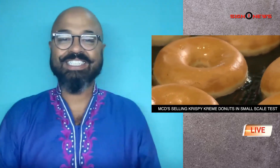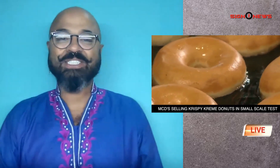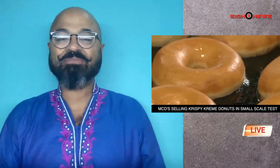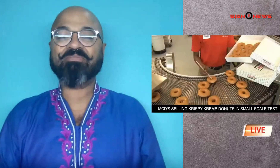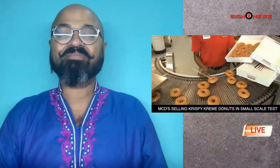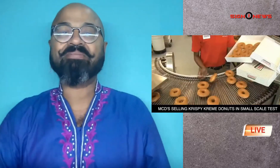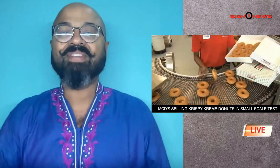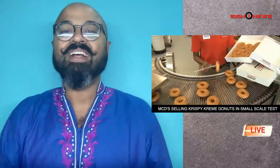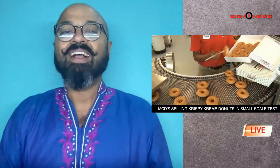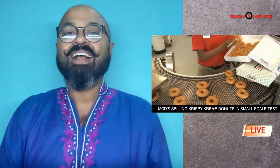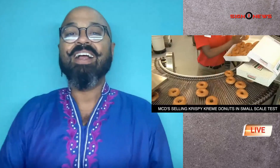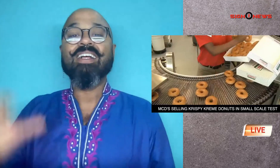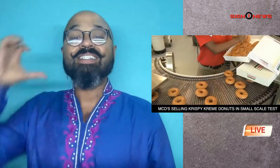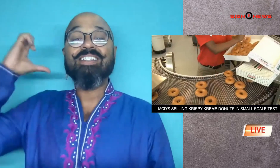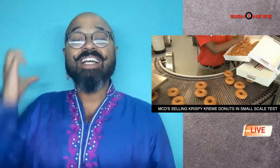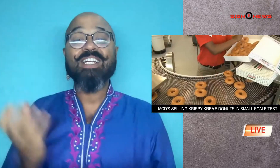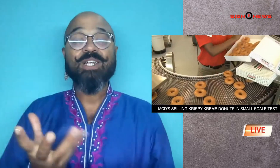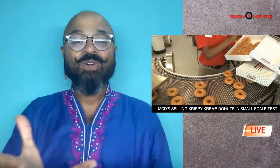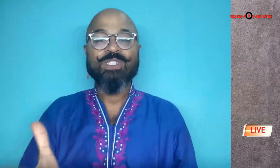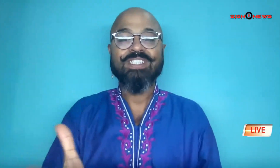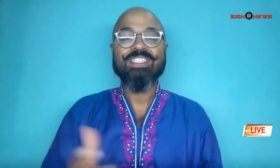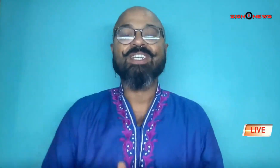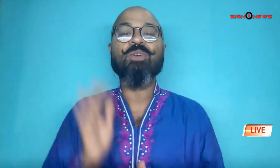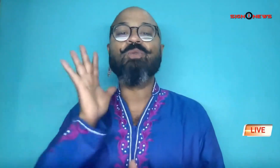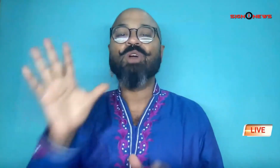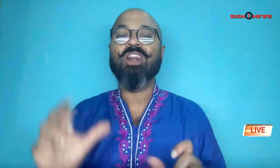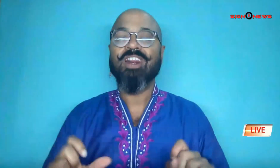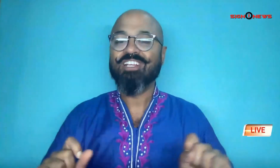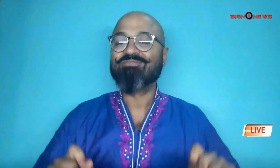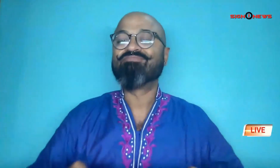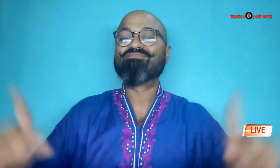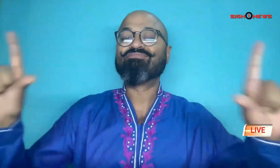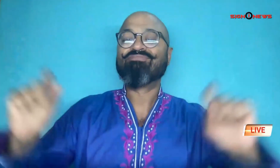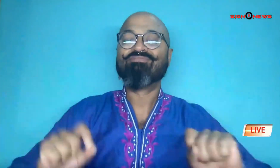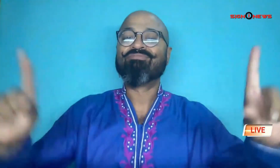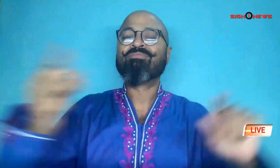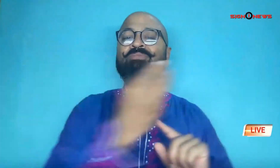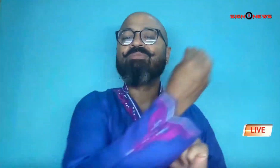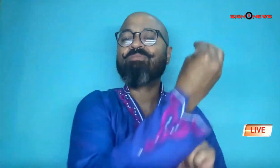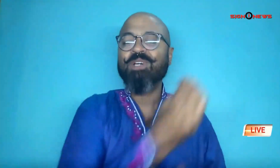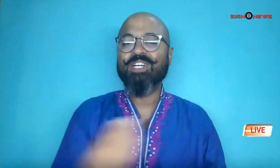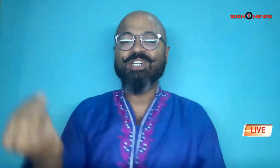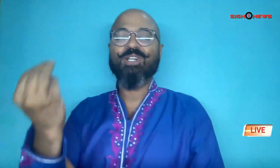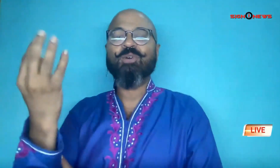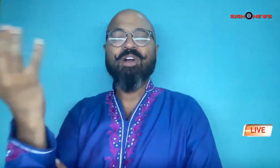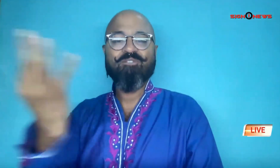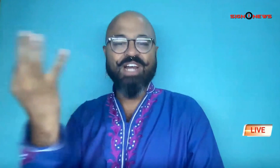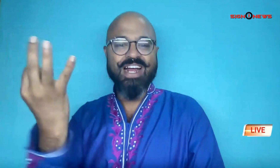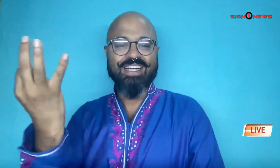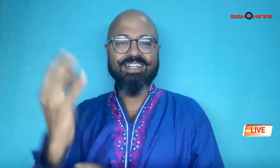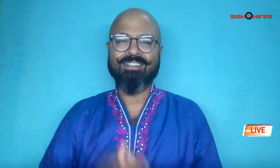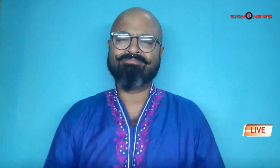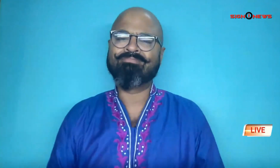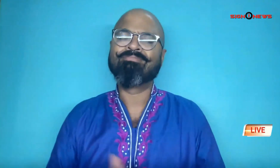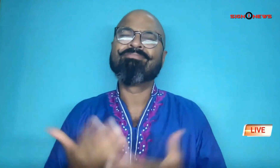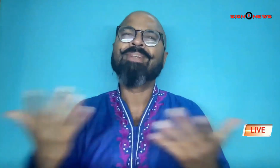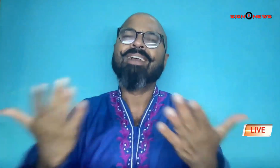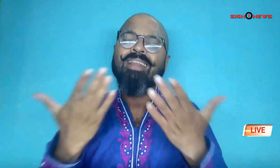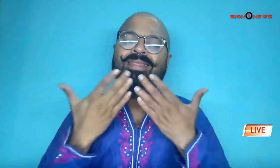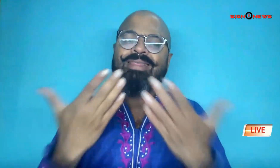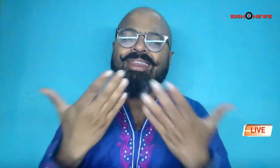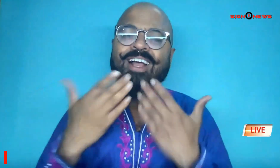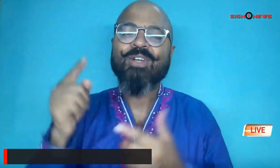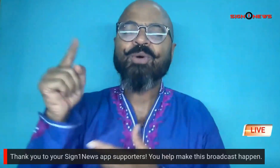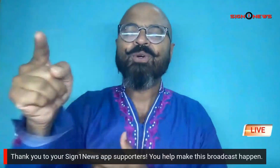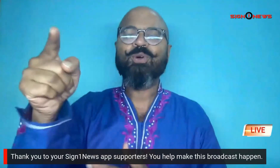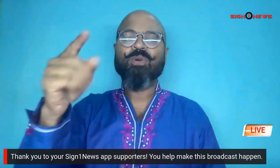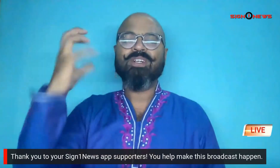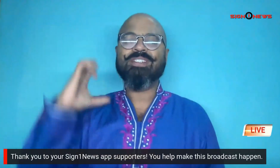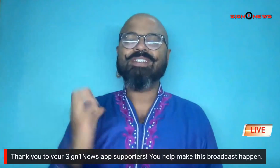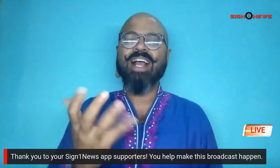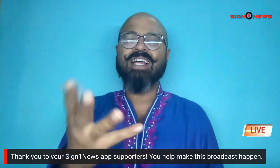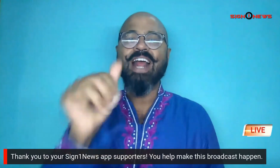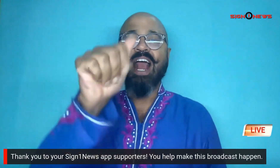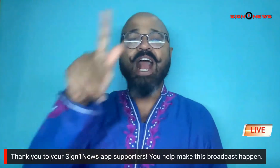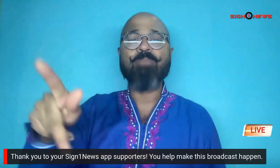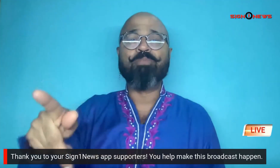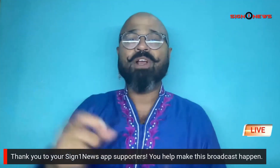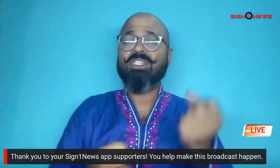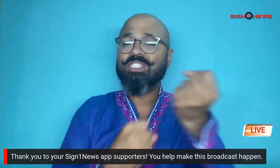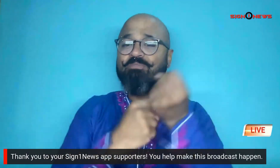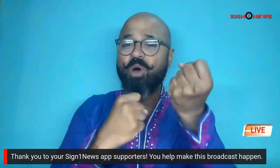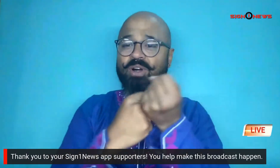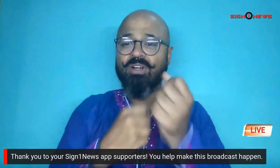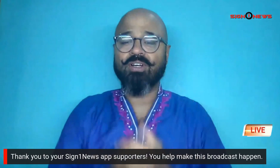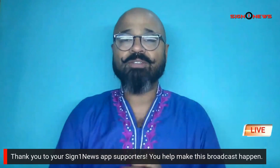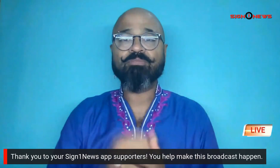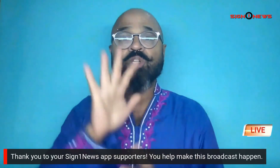starting next Wednesday -- October 26th Sign1News will be broadcasting updates Monday through